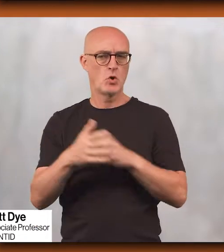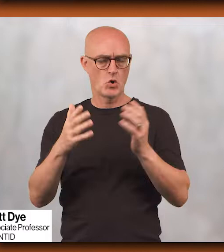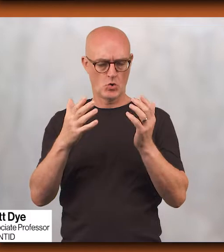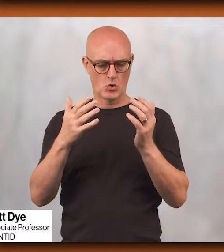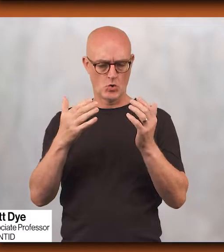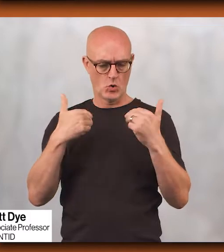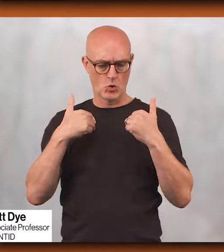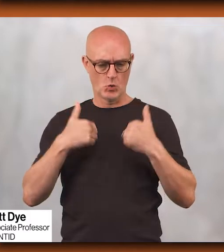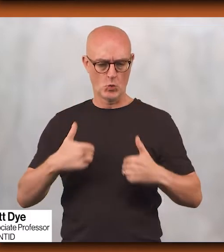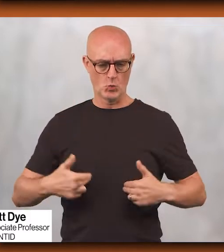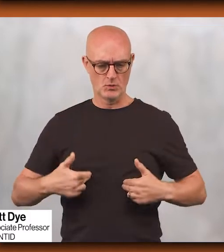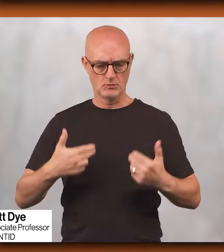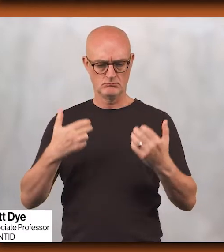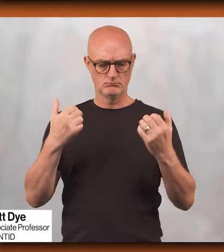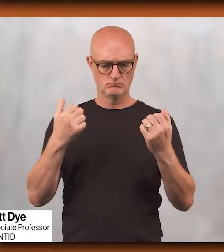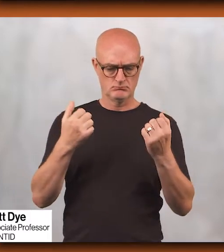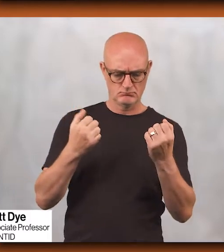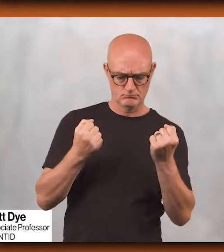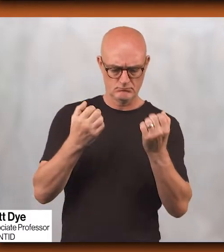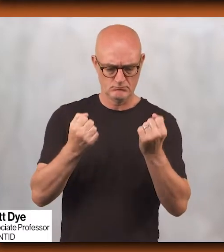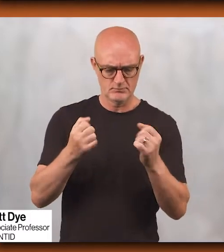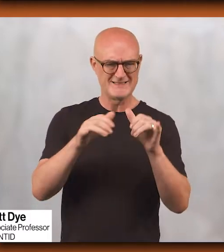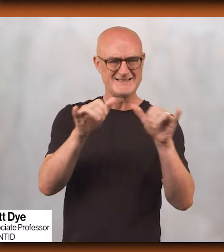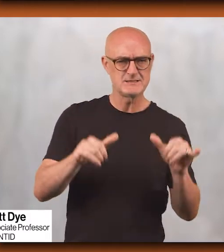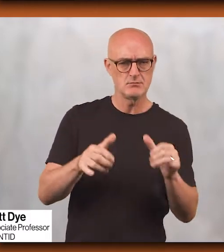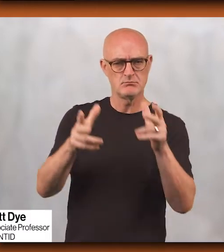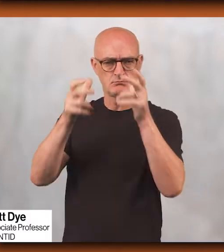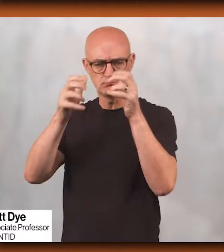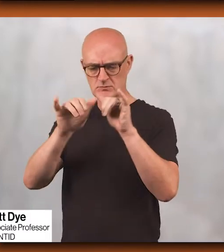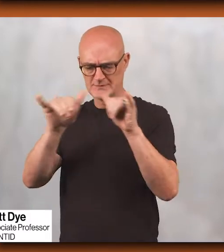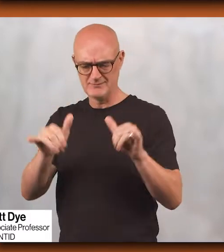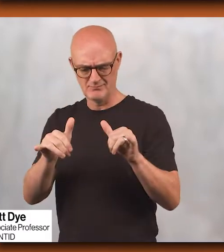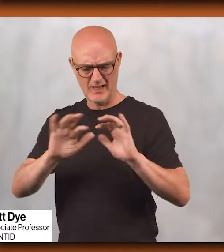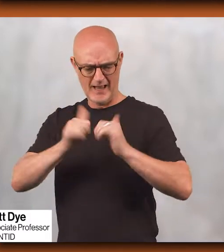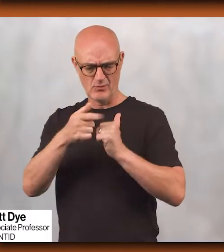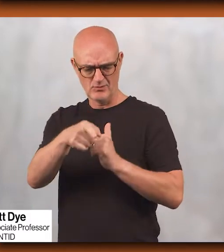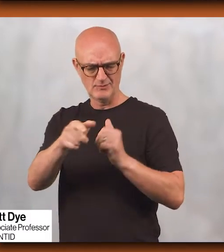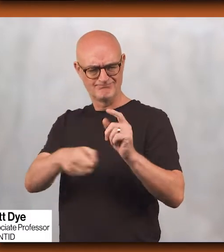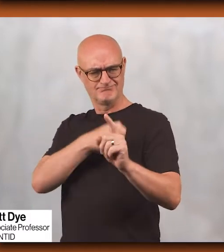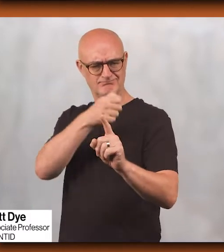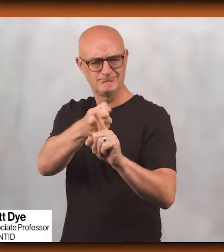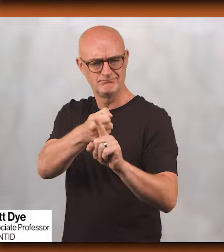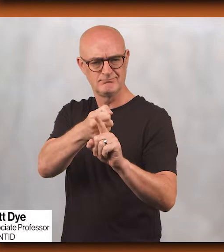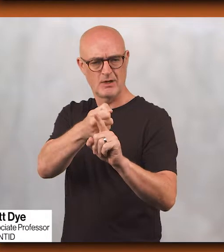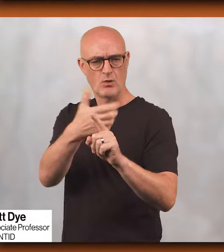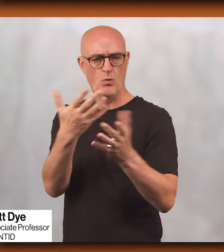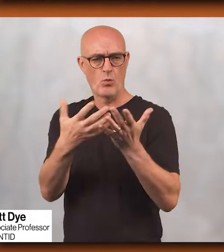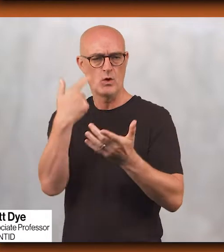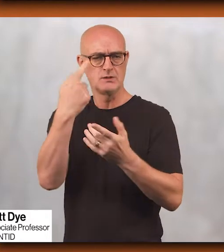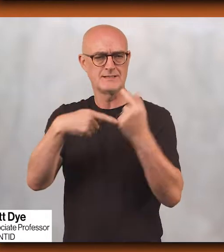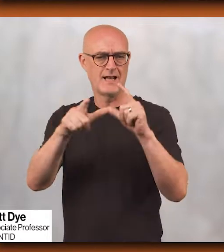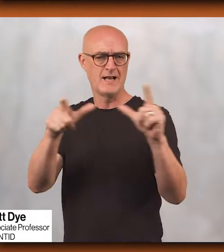and perceptual systems shape sign languages? So we know that sign languages change over time, and there are